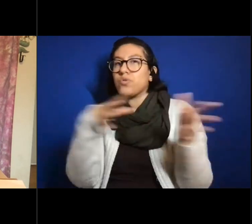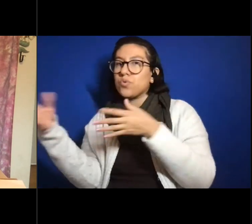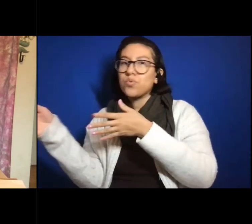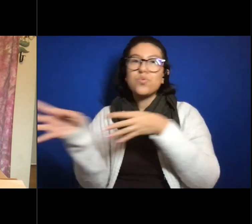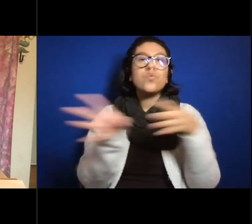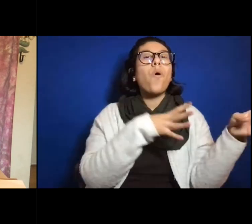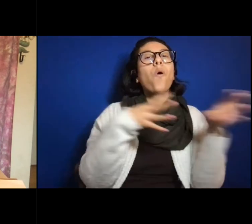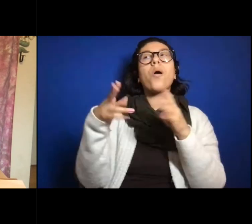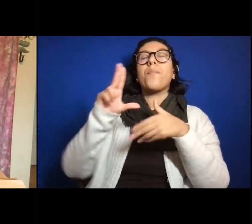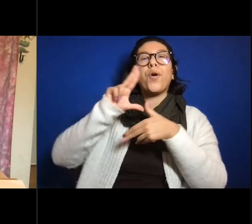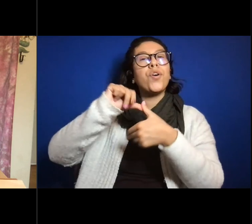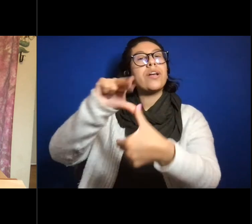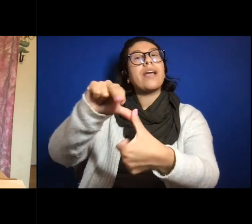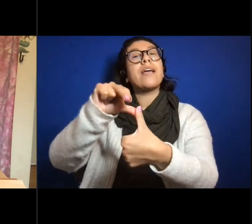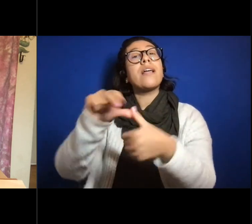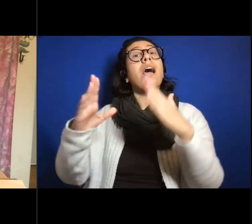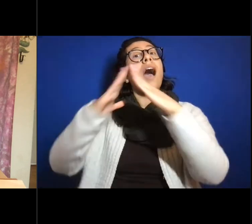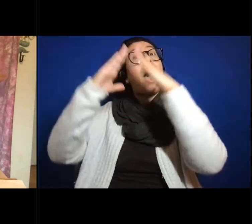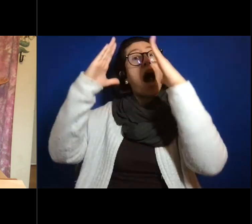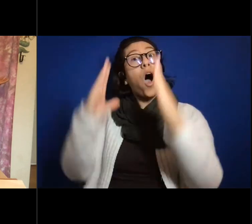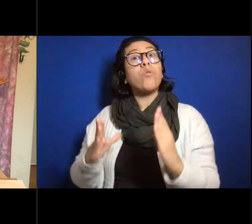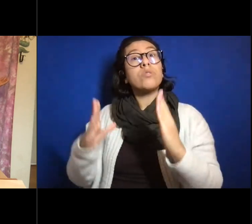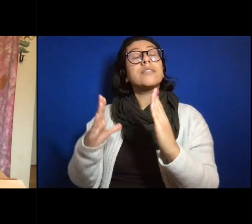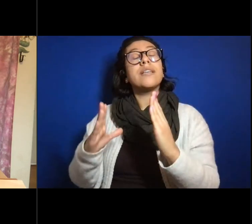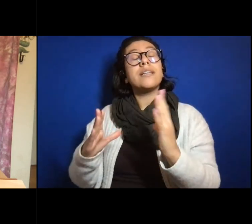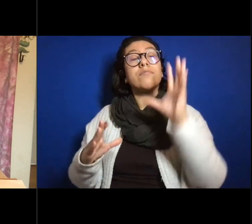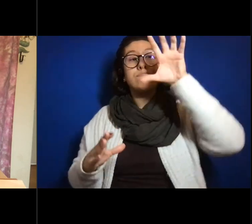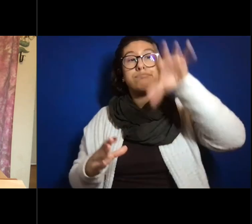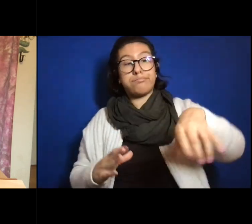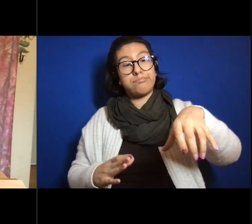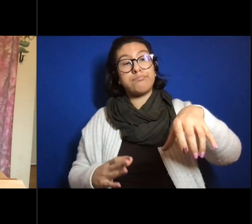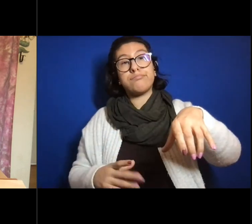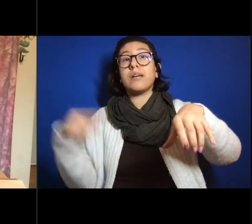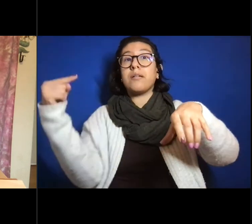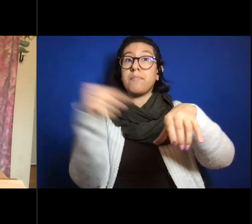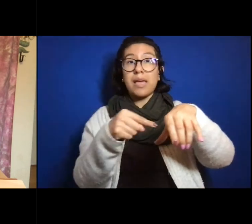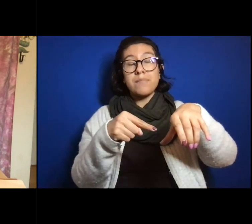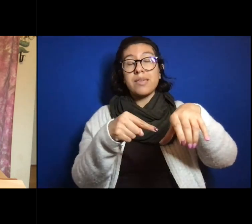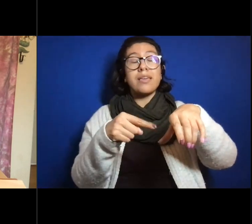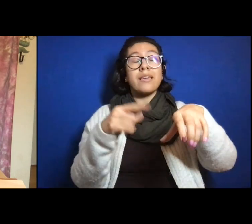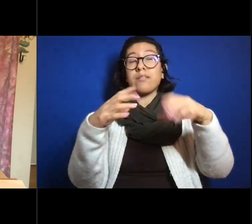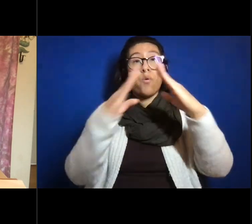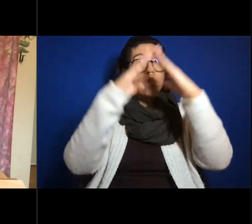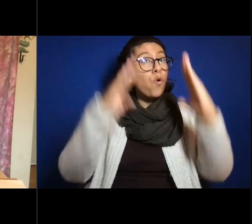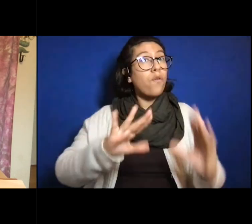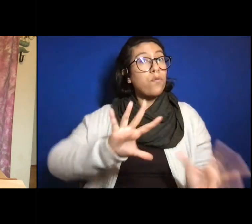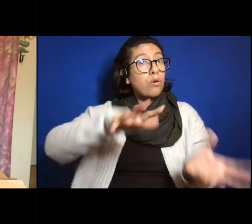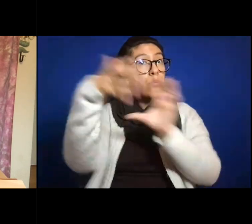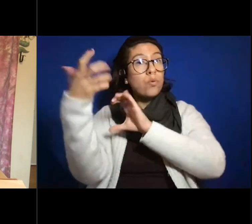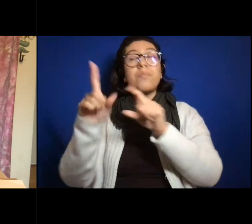some houses that are facing one direction will all lose their roofs. And then the ones that are facing a different direction we'll be able to keep their roofs on.